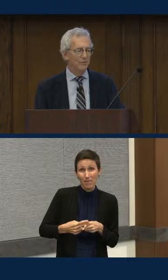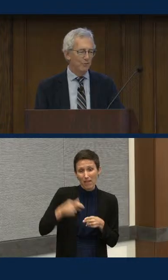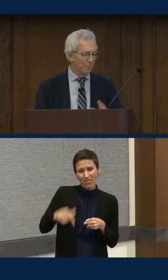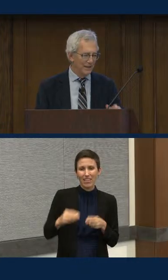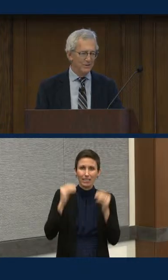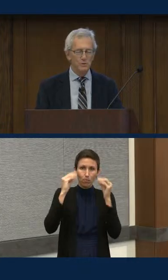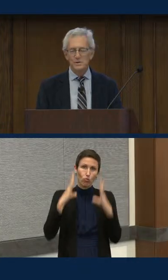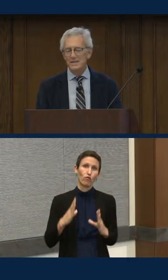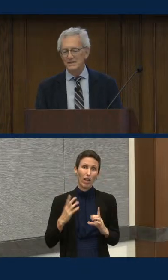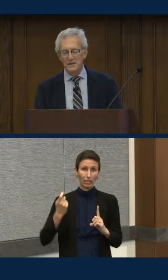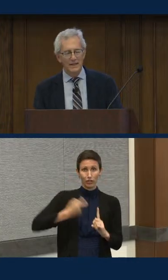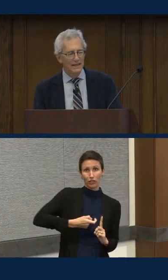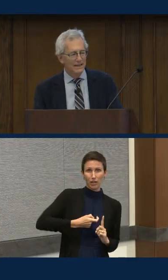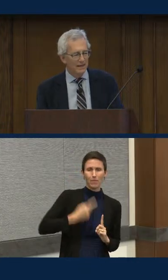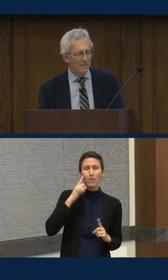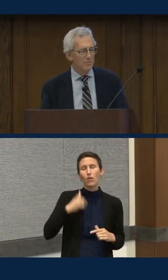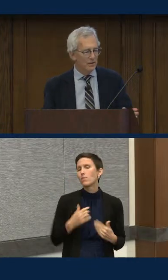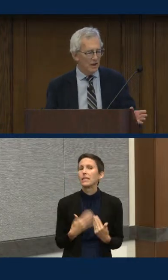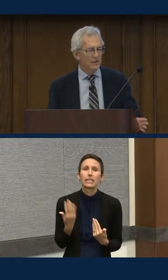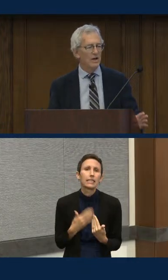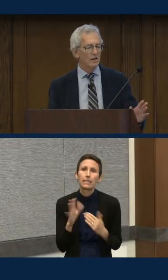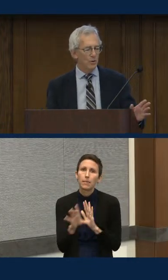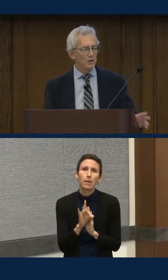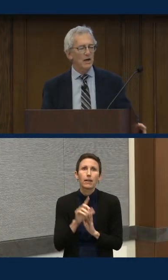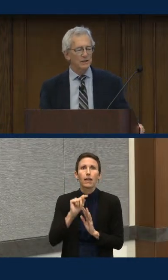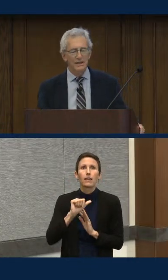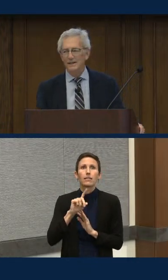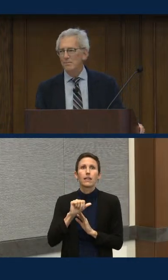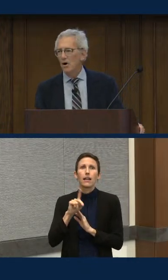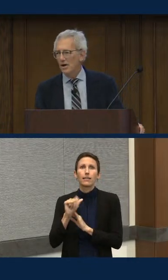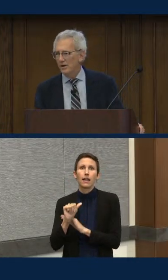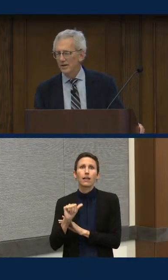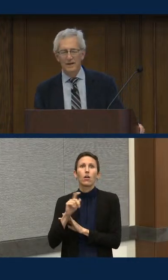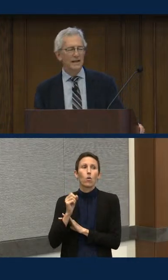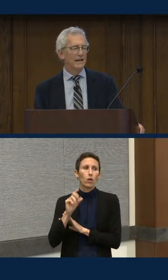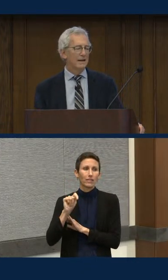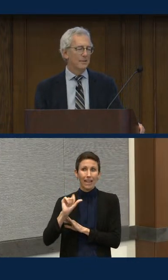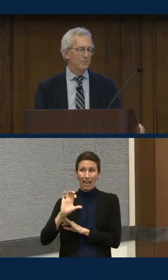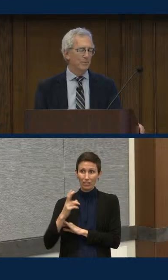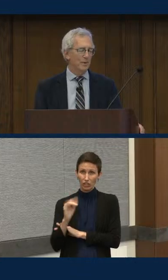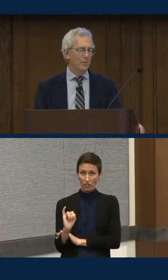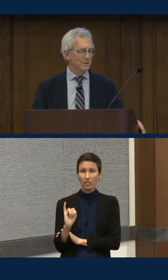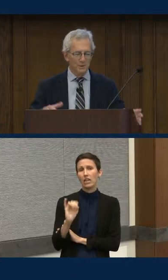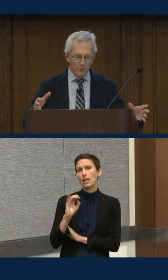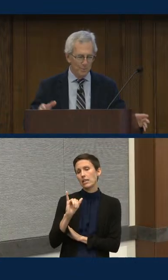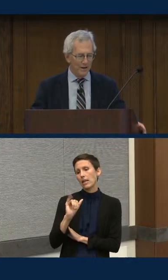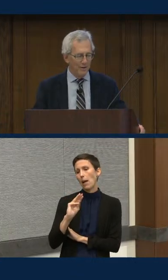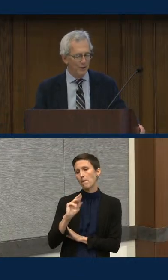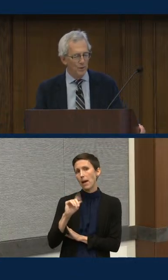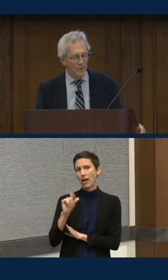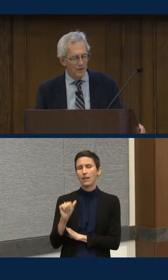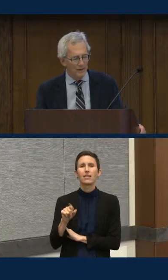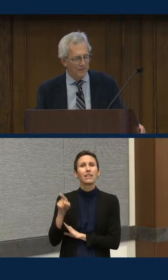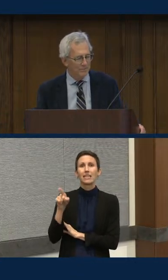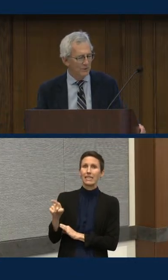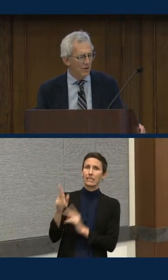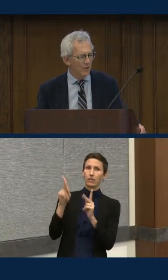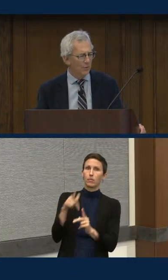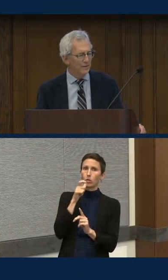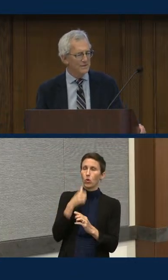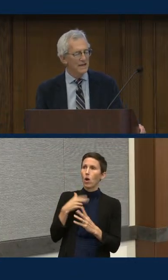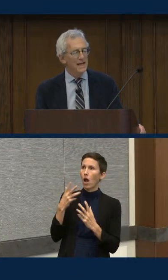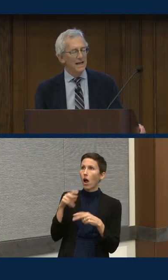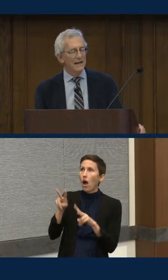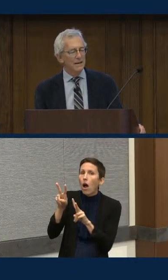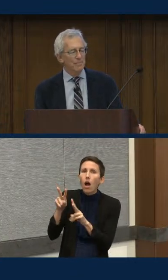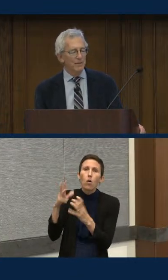this was easy. Dr. Tachi Yamada